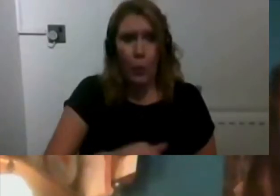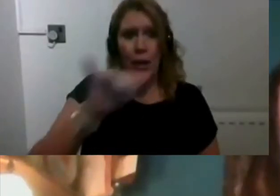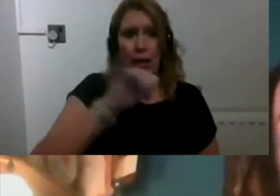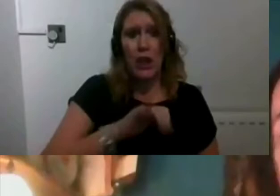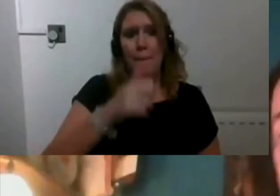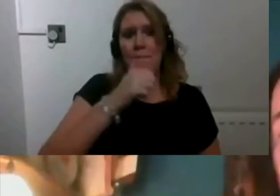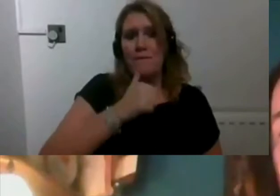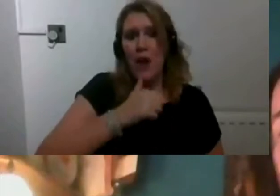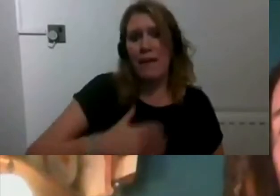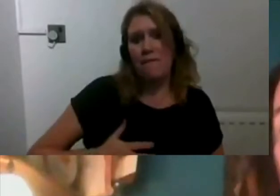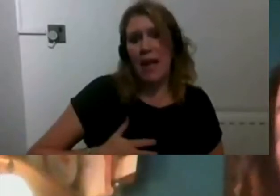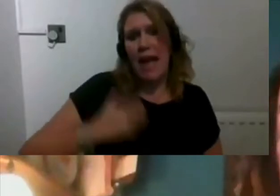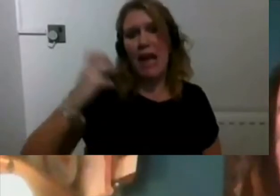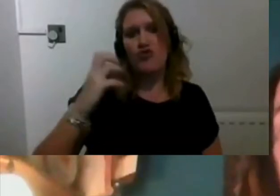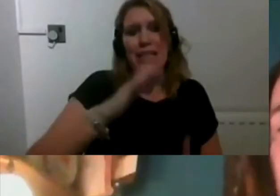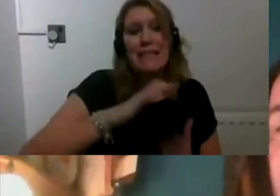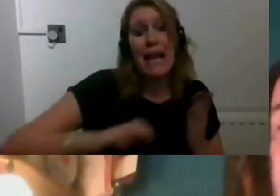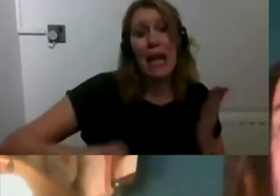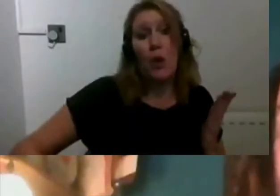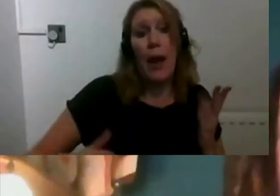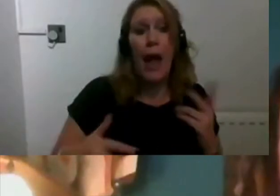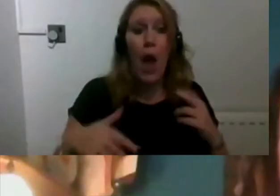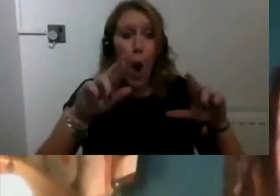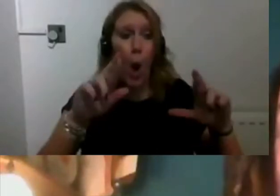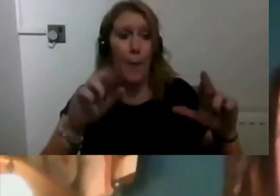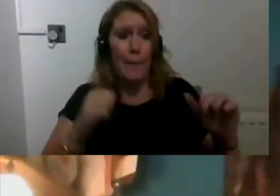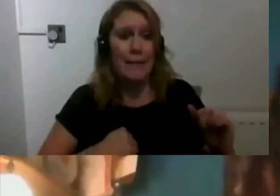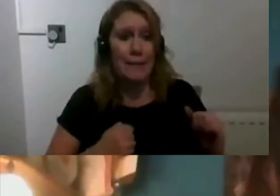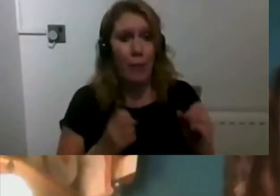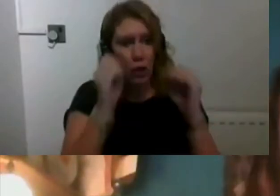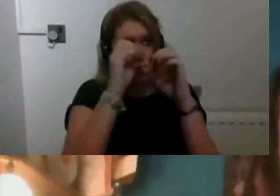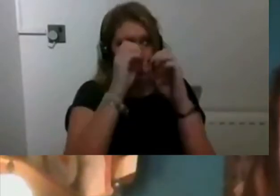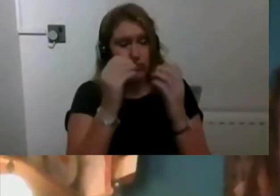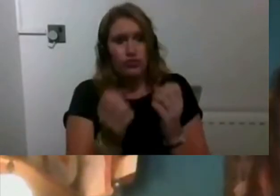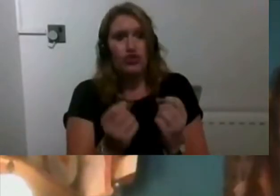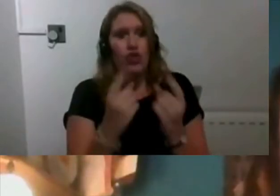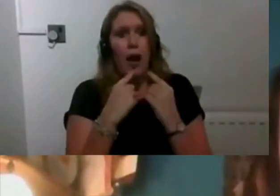Hope is my drug. Euphoria for me is blasting past bad